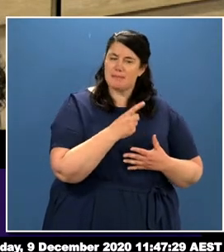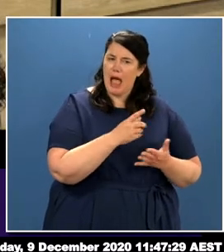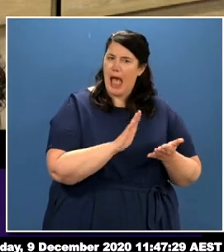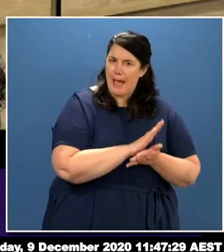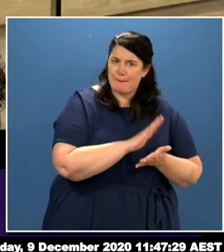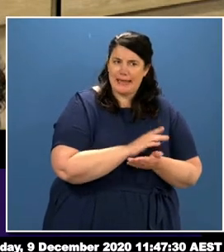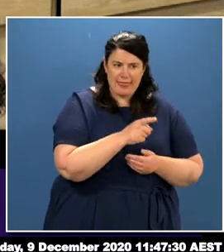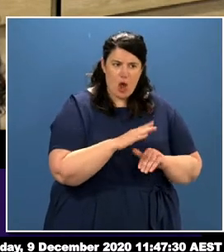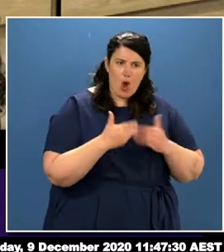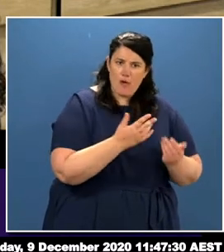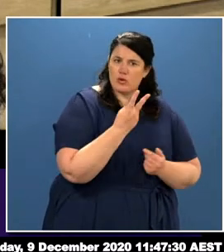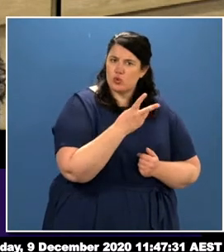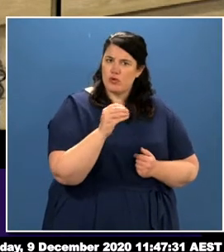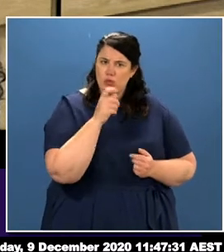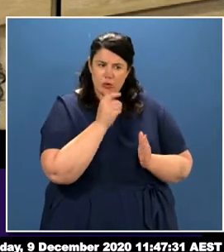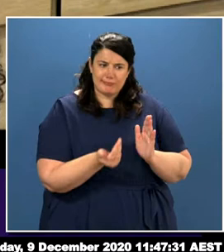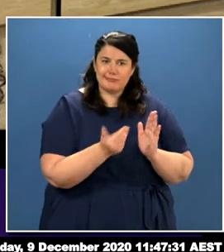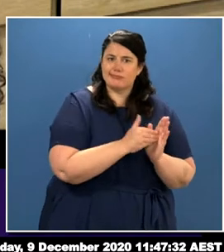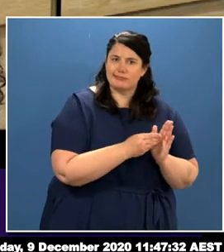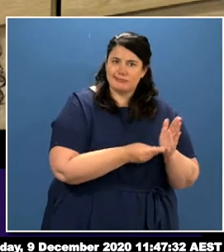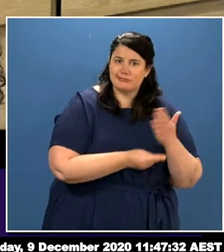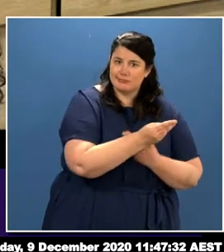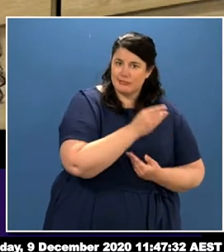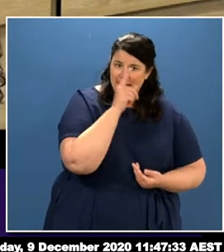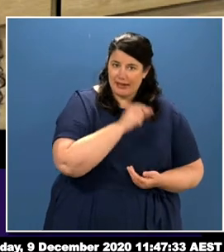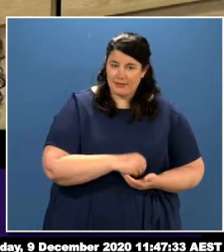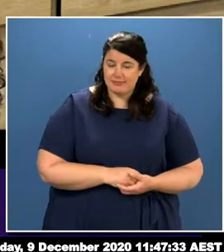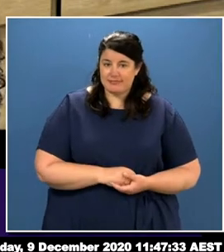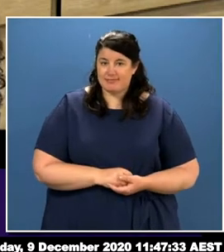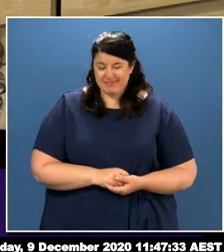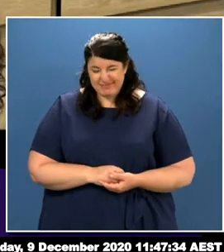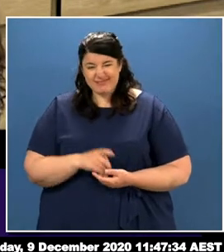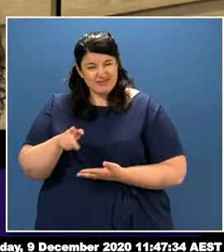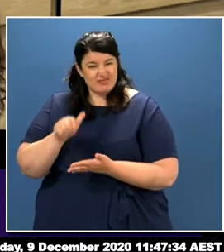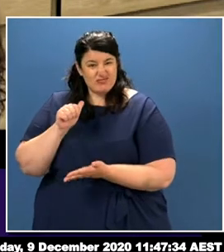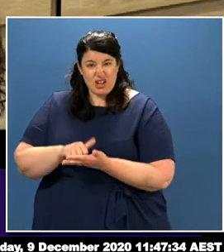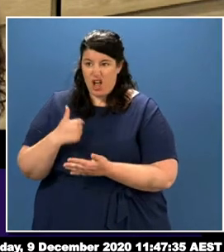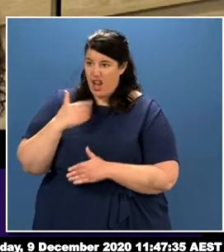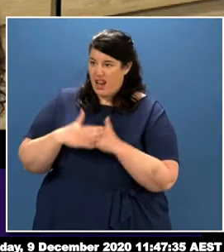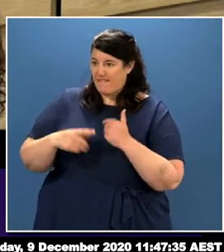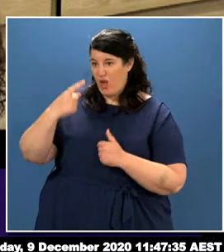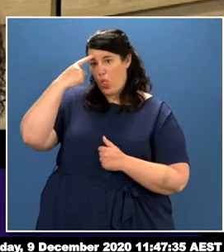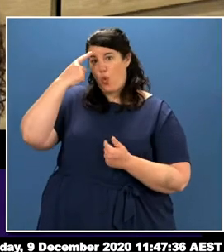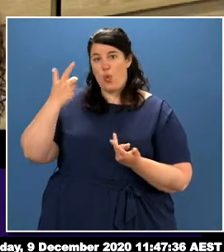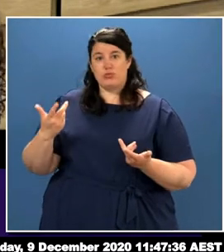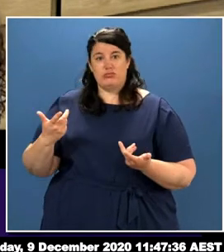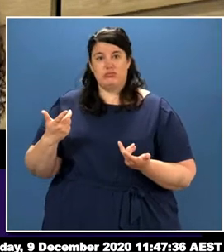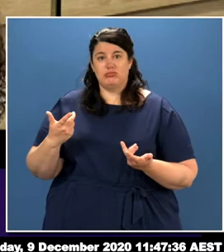That's correct, because I never thought whatever is the